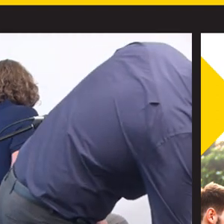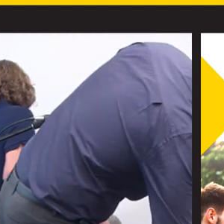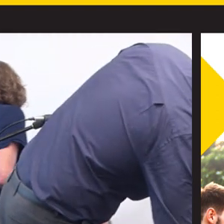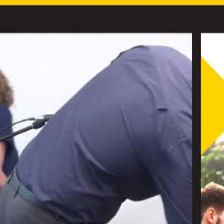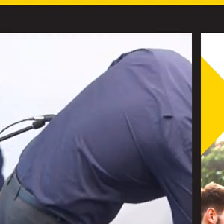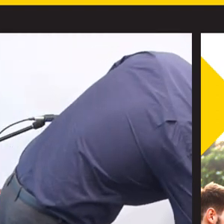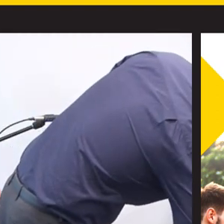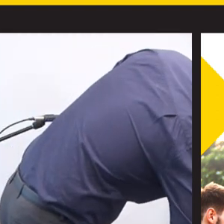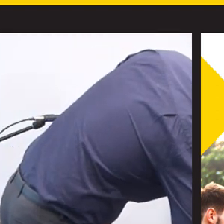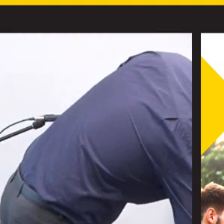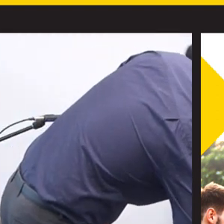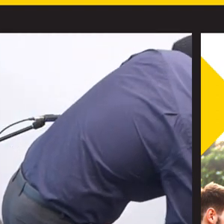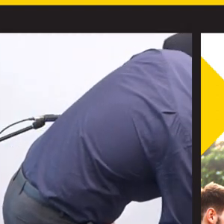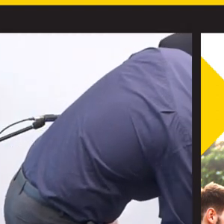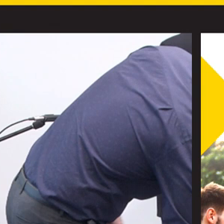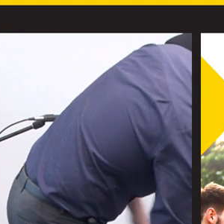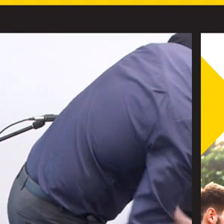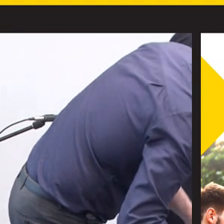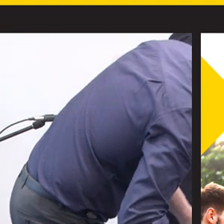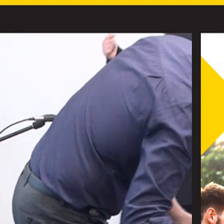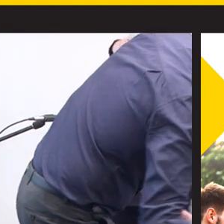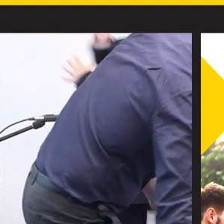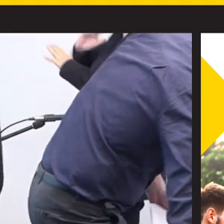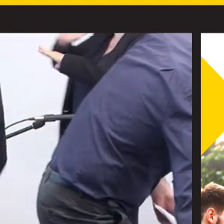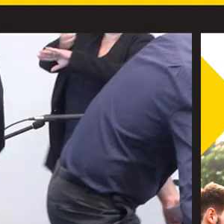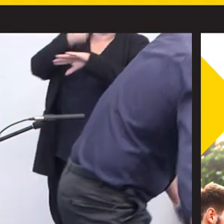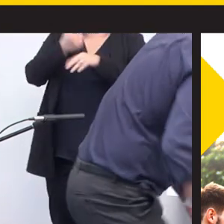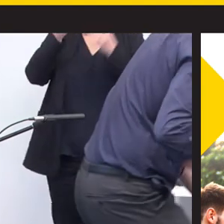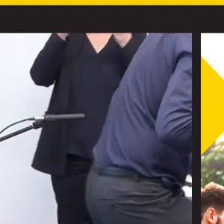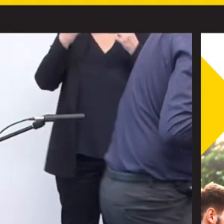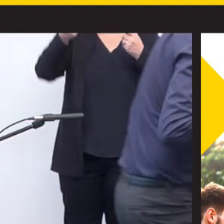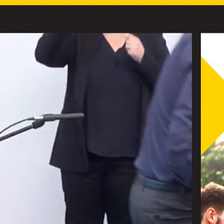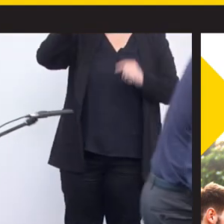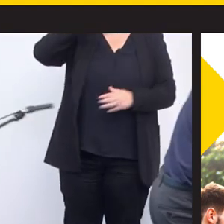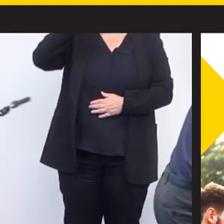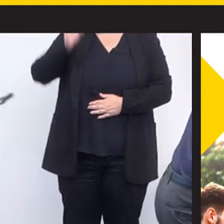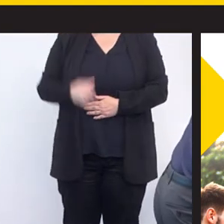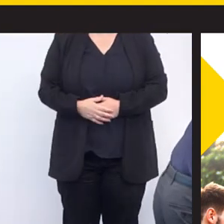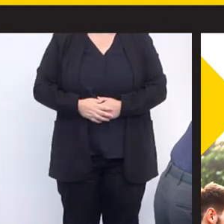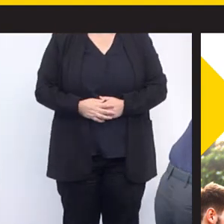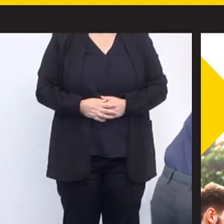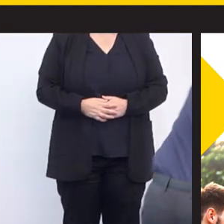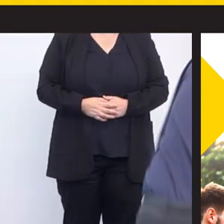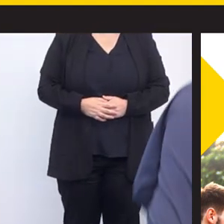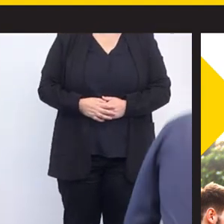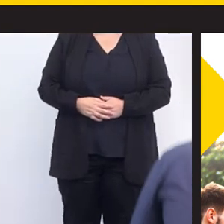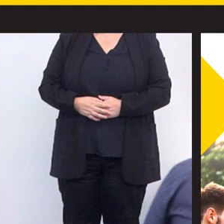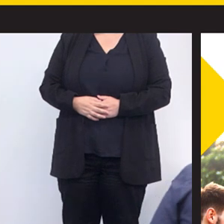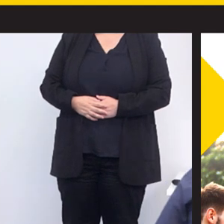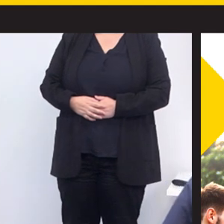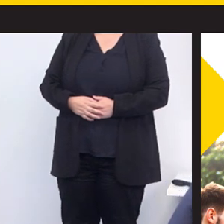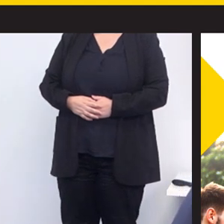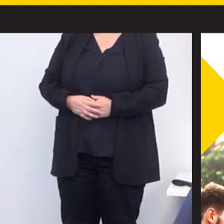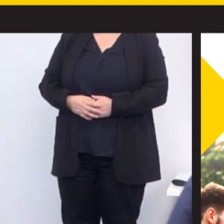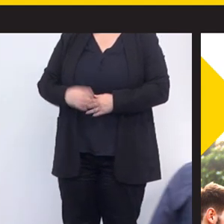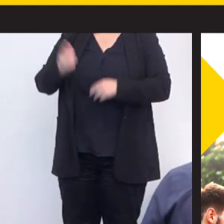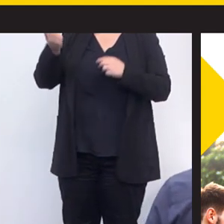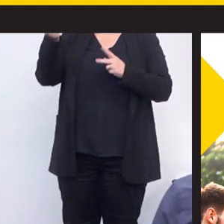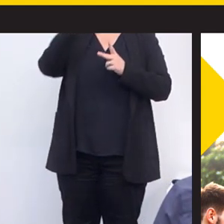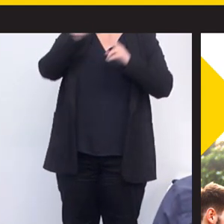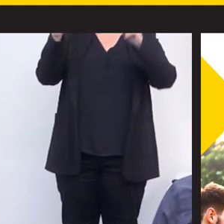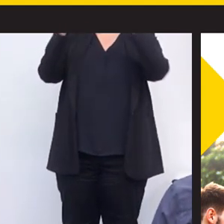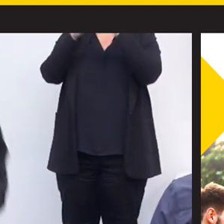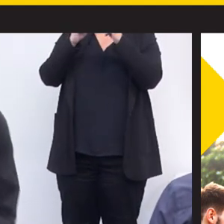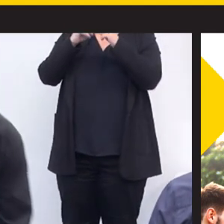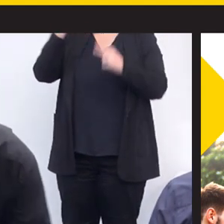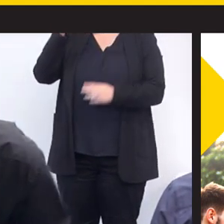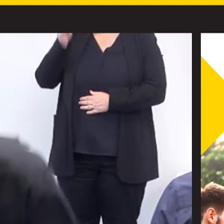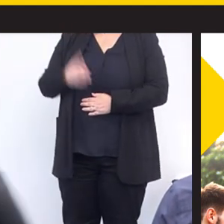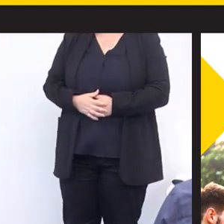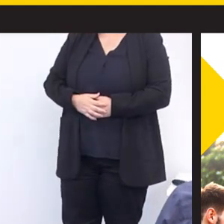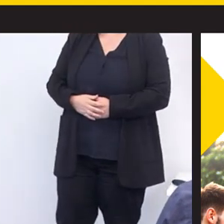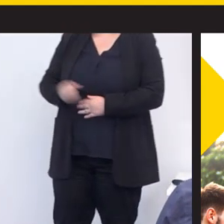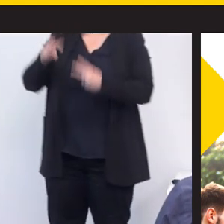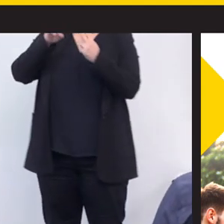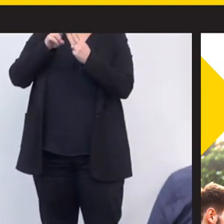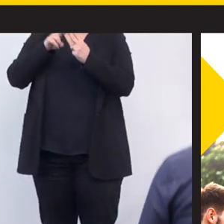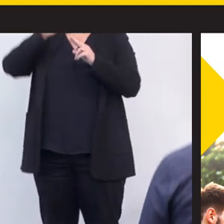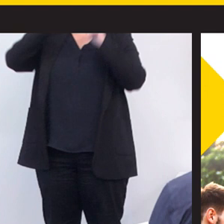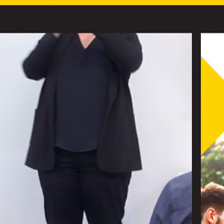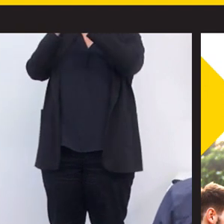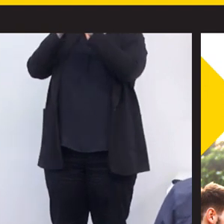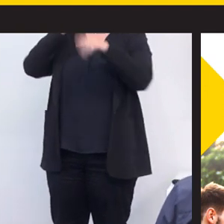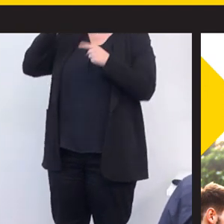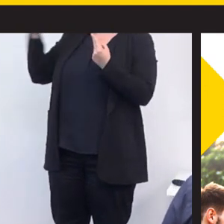set for our thanks. Yes. So Townsville again two Townsville speakers to start the session